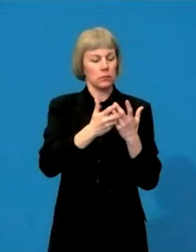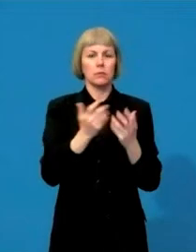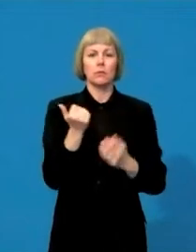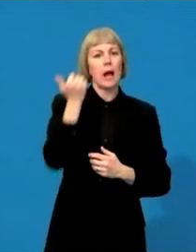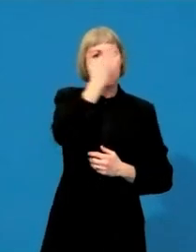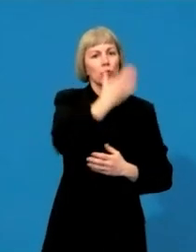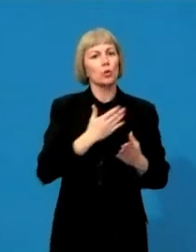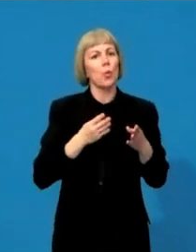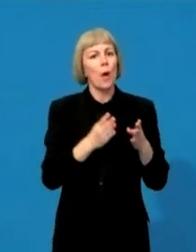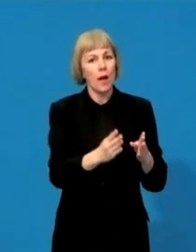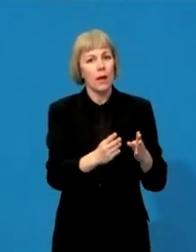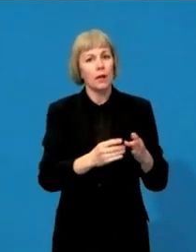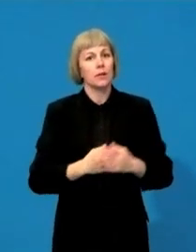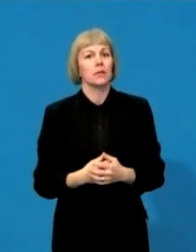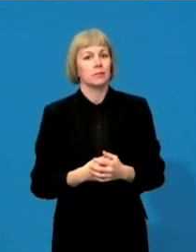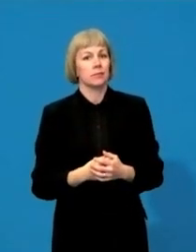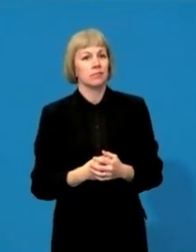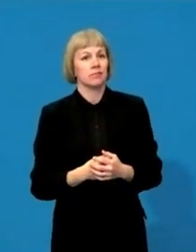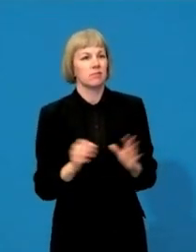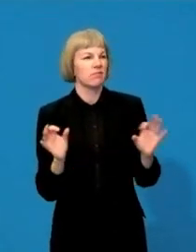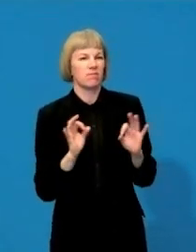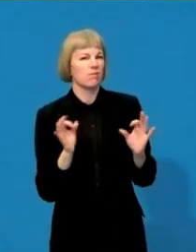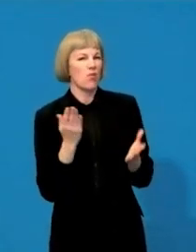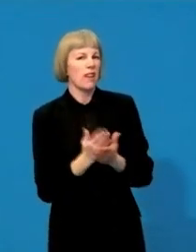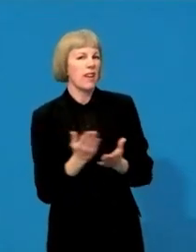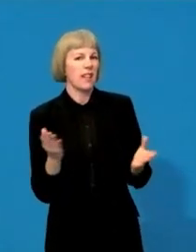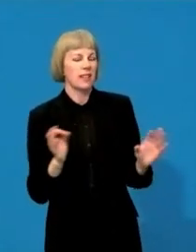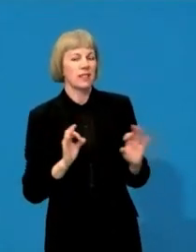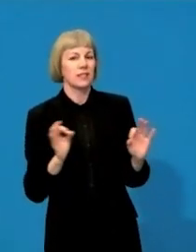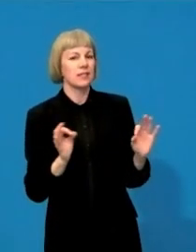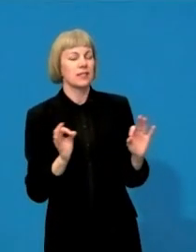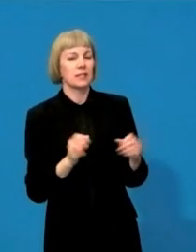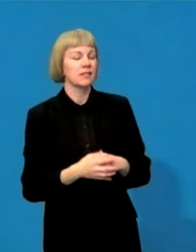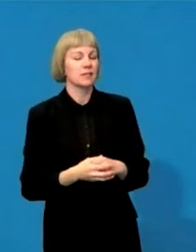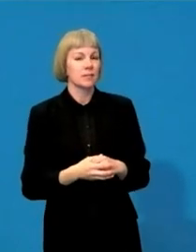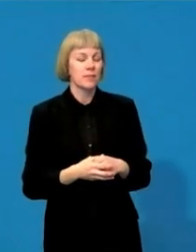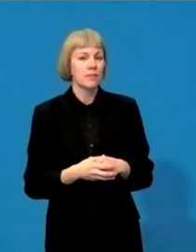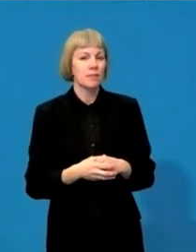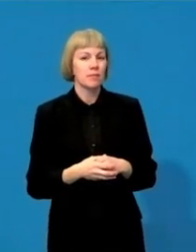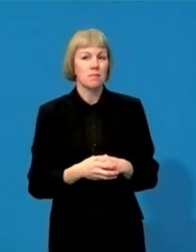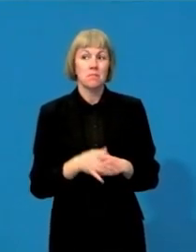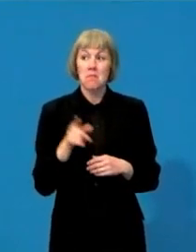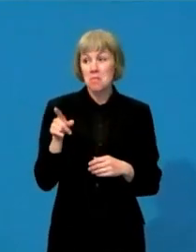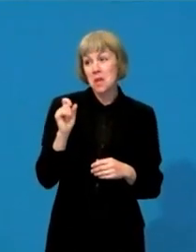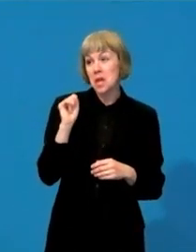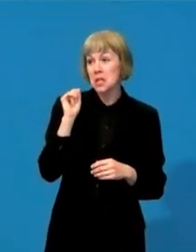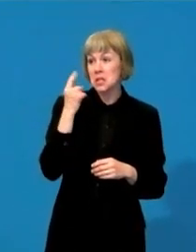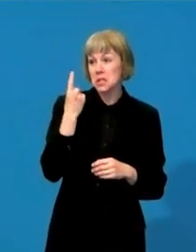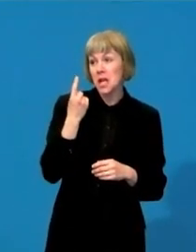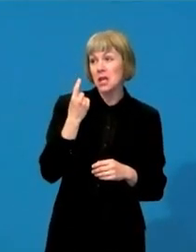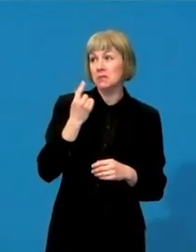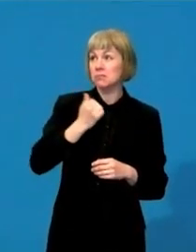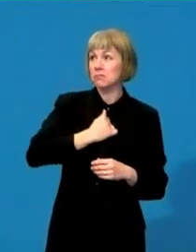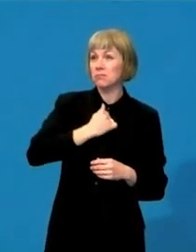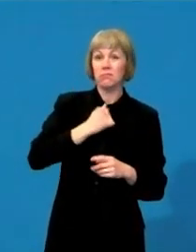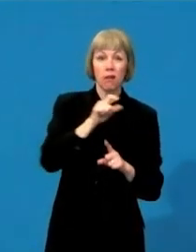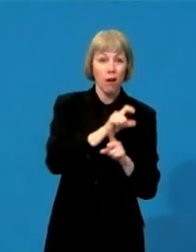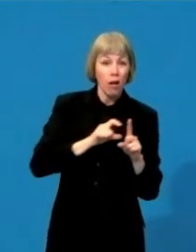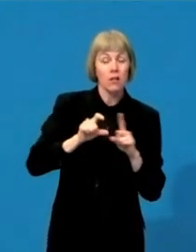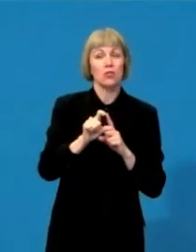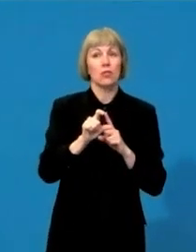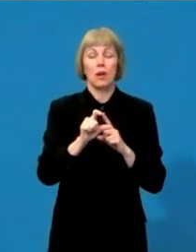Not really, because I don't think they understand much about culture or